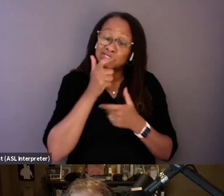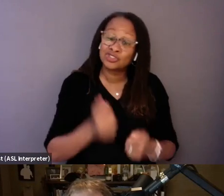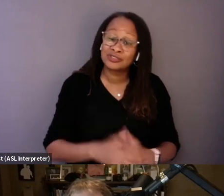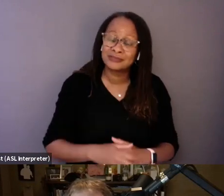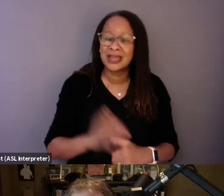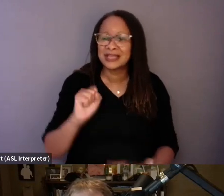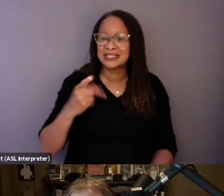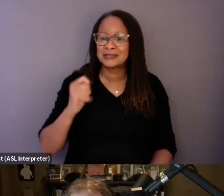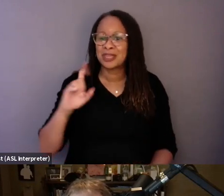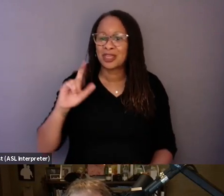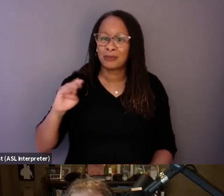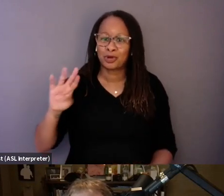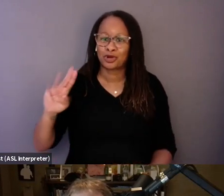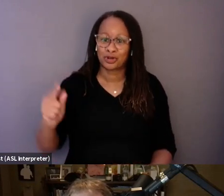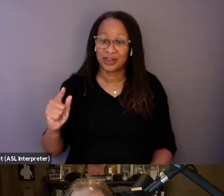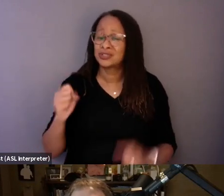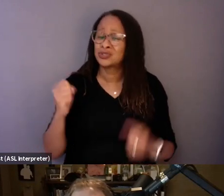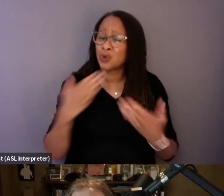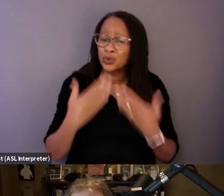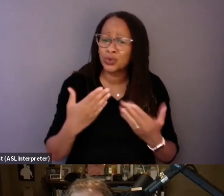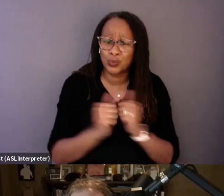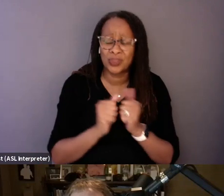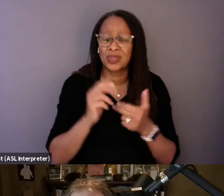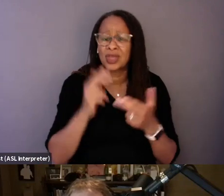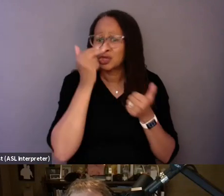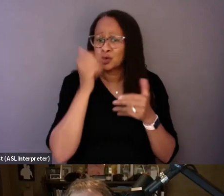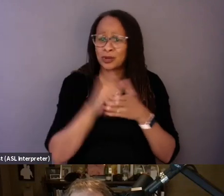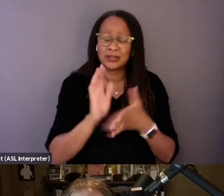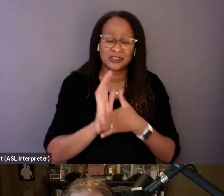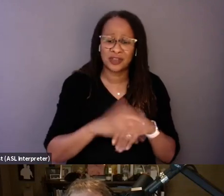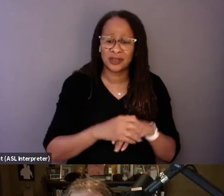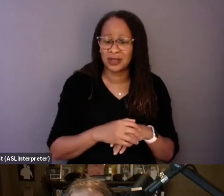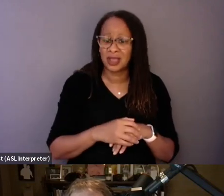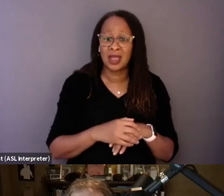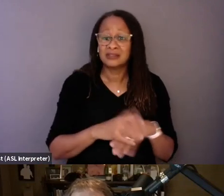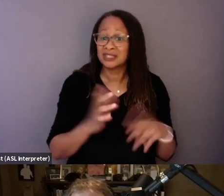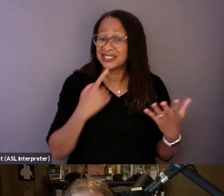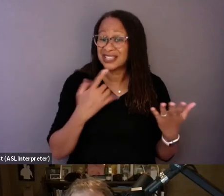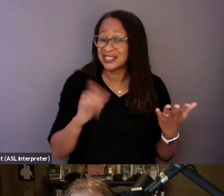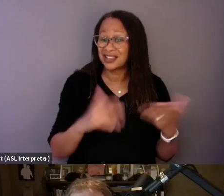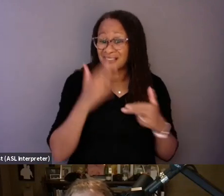is so good with humor in his films. I think this just says comedies are really hard. Yeah.